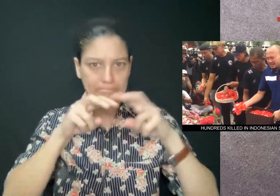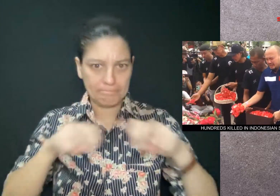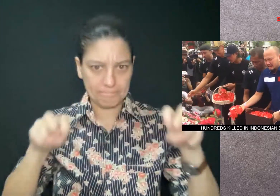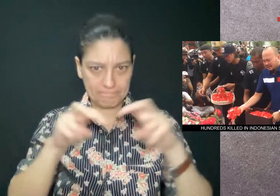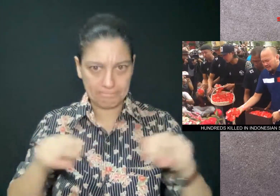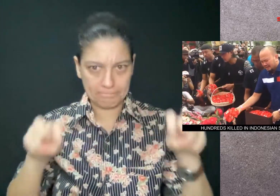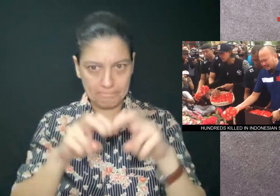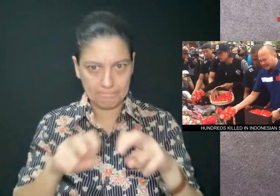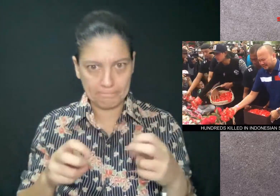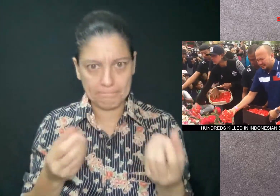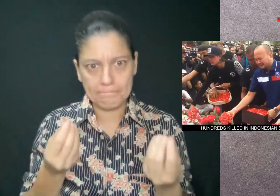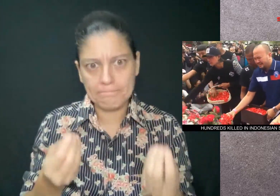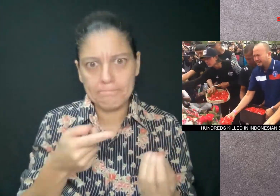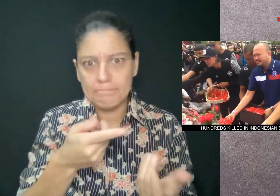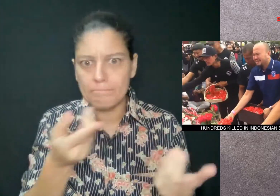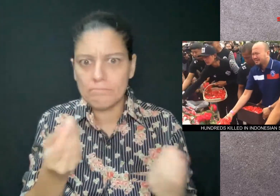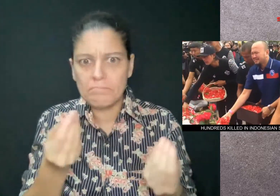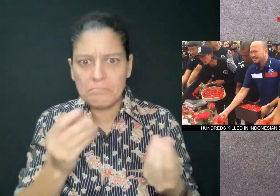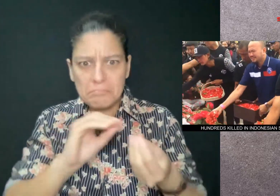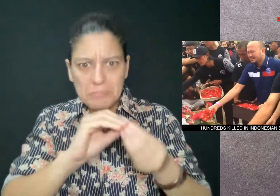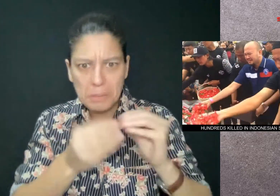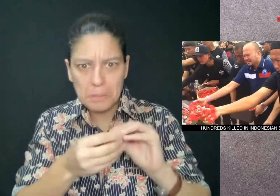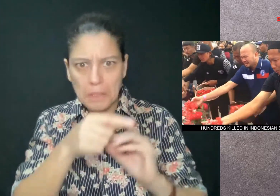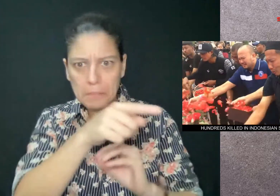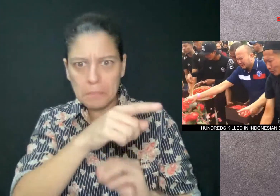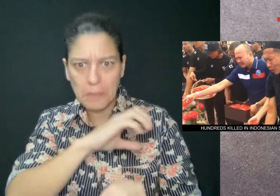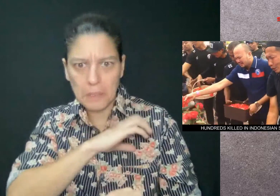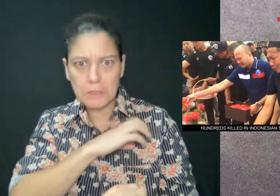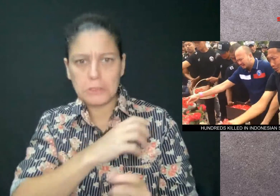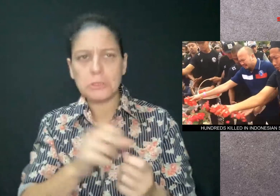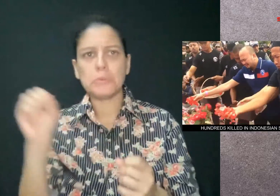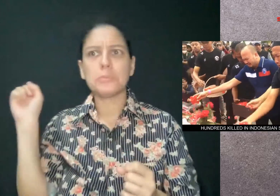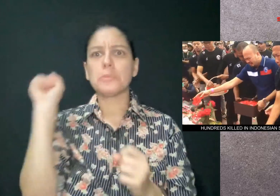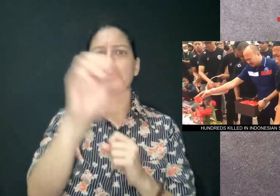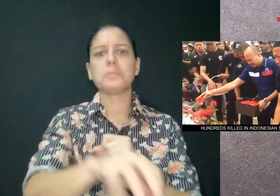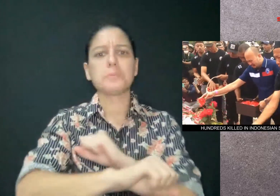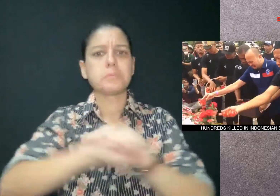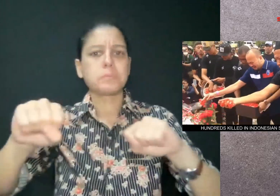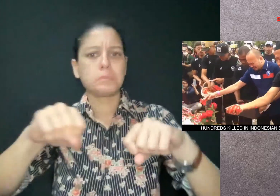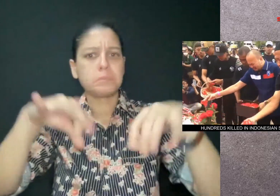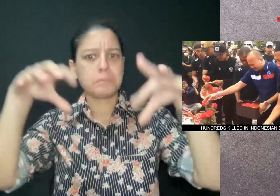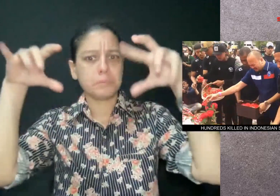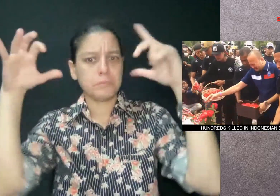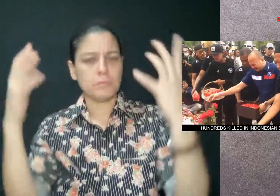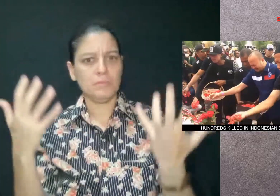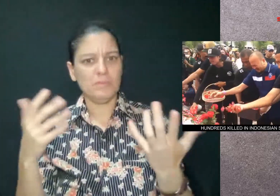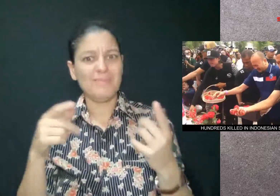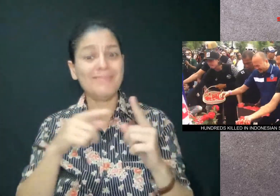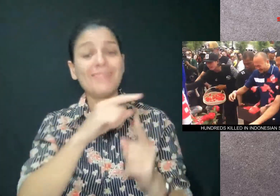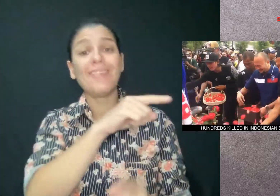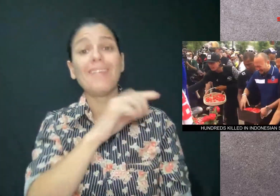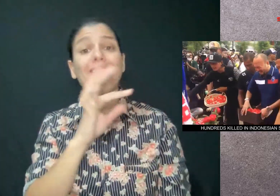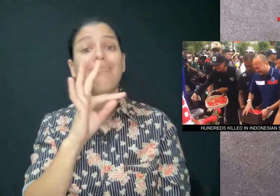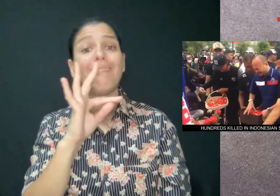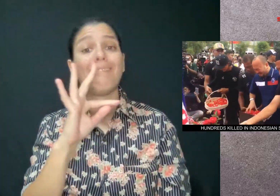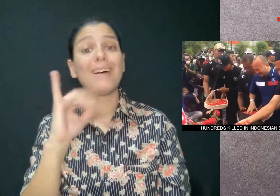now there is an investigation into why police released tear gas which is a violation of